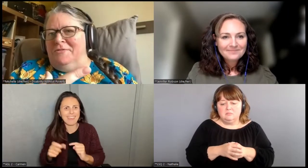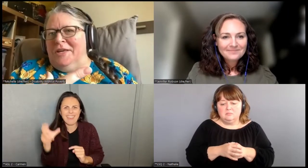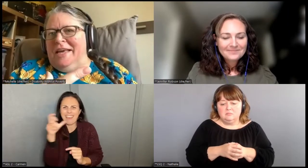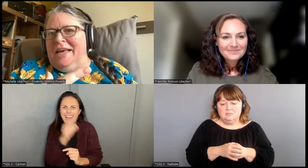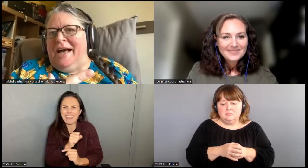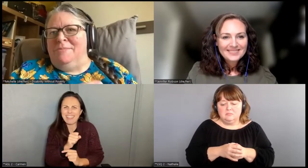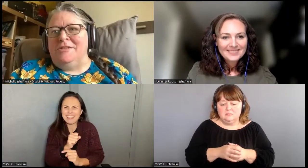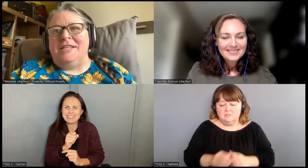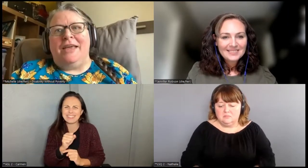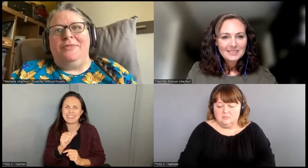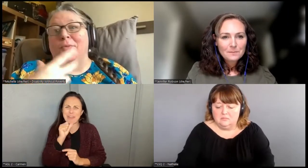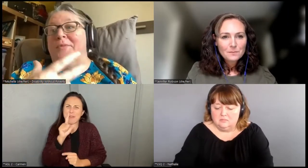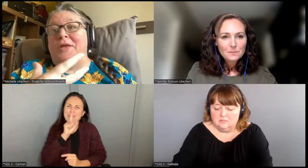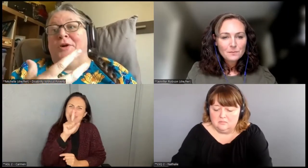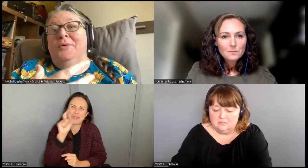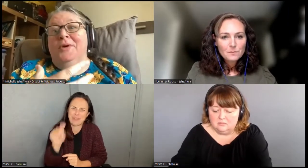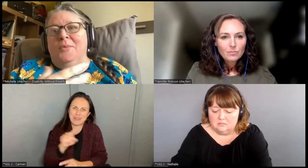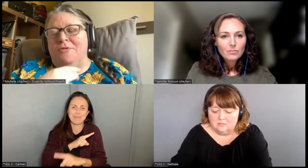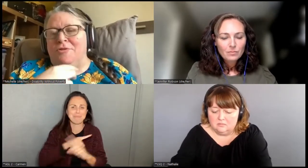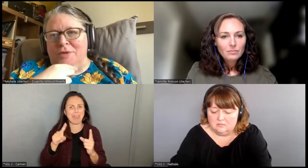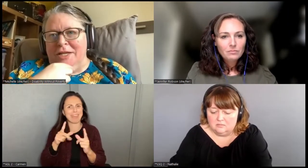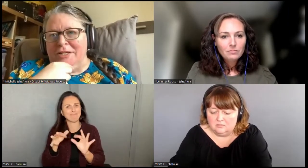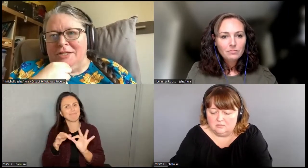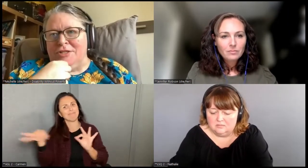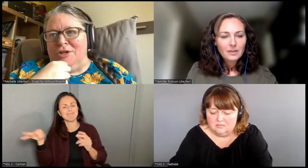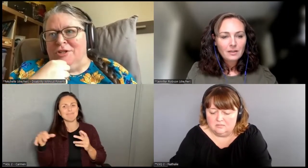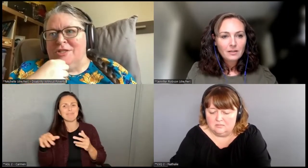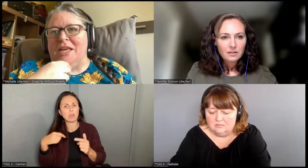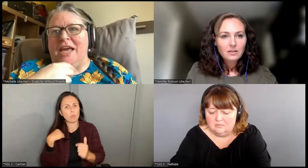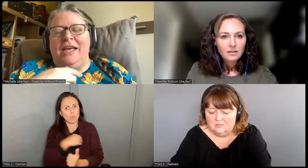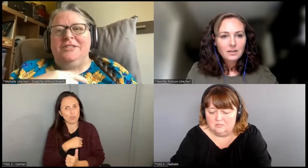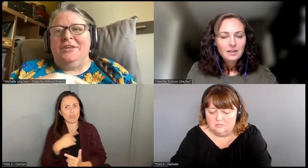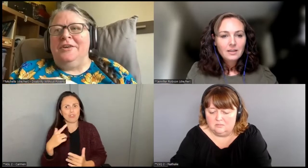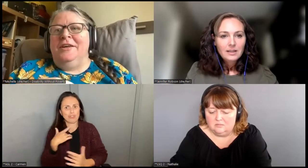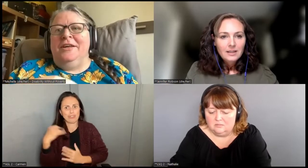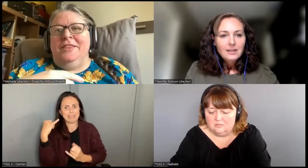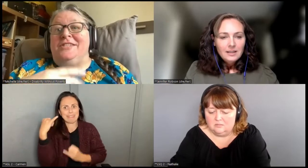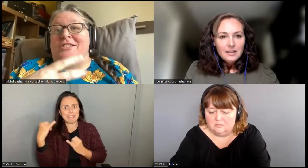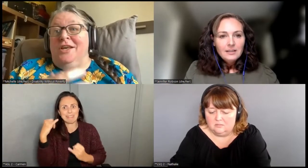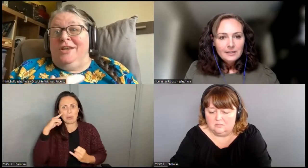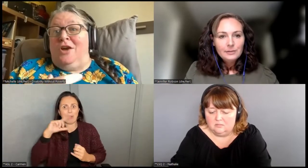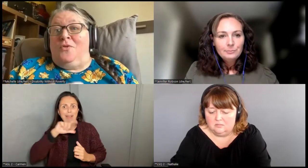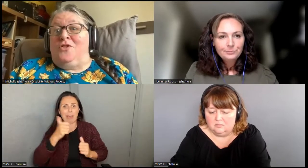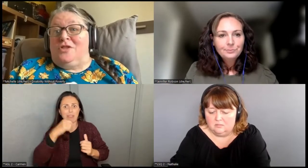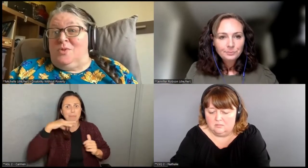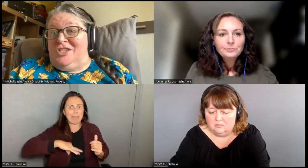FOR YOU HERE. WE ARE ALL REALLY CONCERNED AS WE GET INTO THIS -- YOU KNOW, THE SWISS